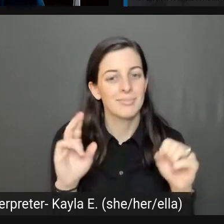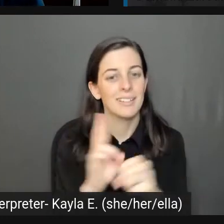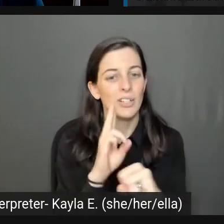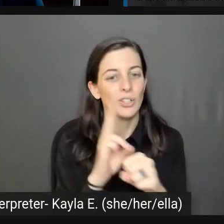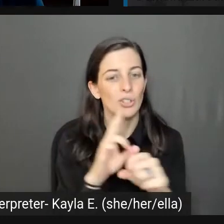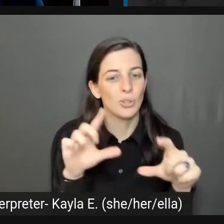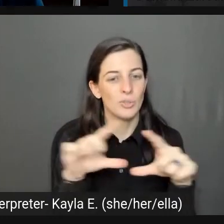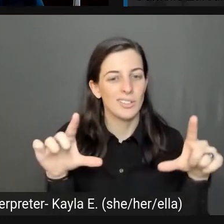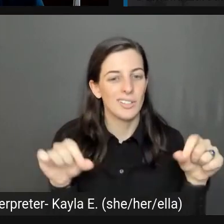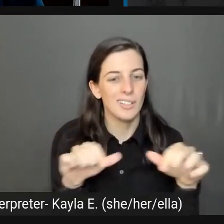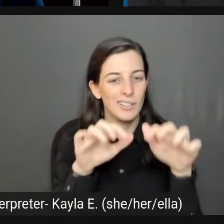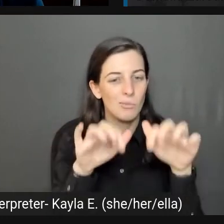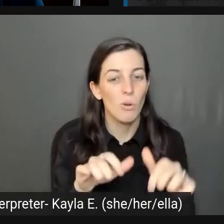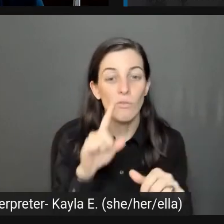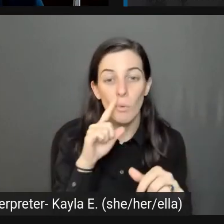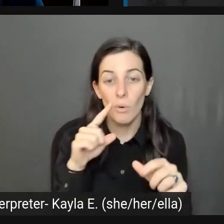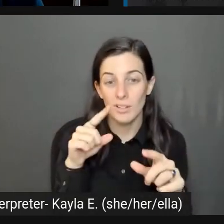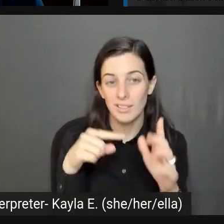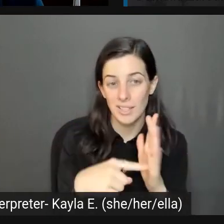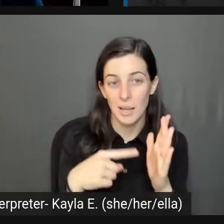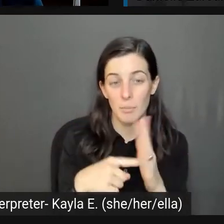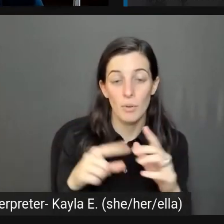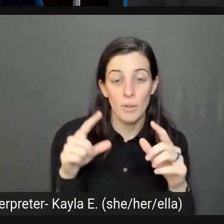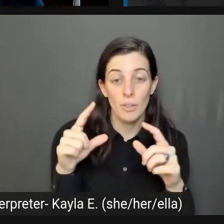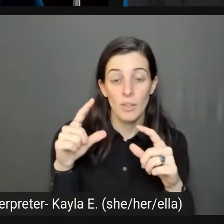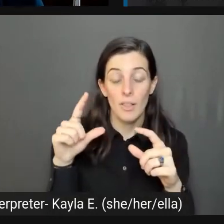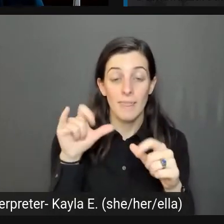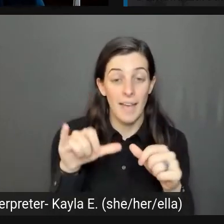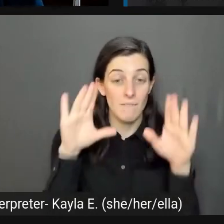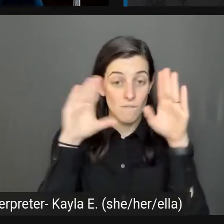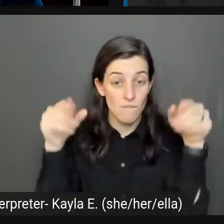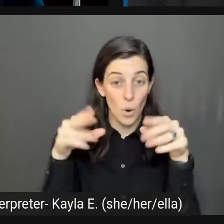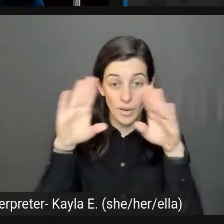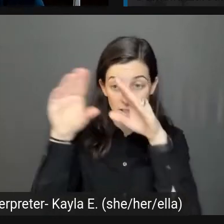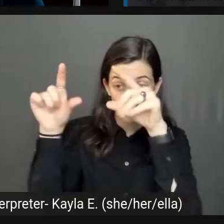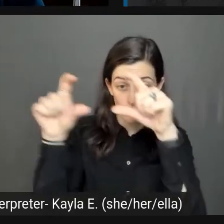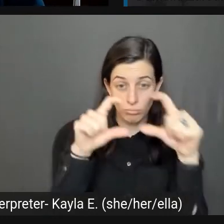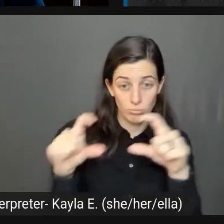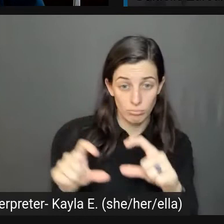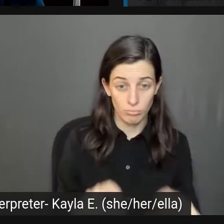Things like focus indication and moving focus when a lightbox opens and stuff like that.